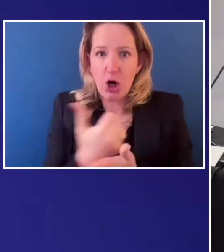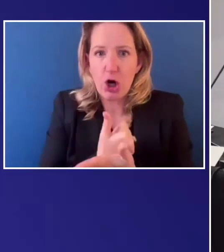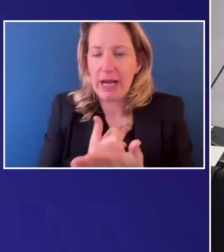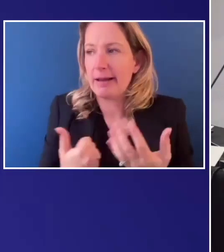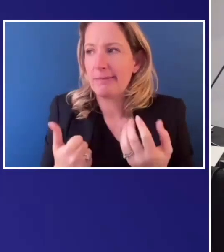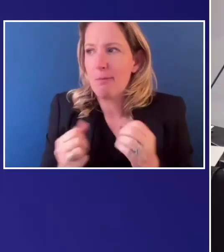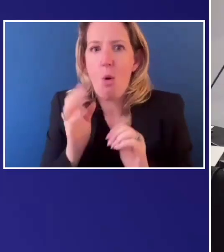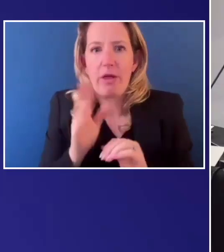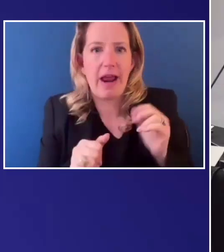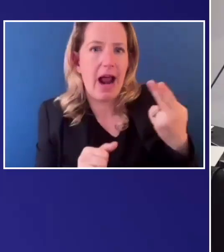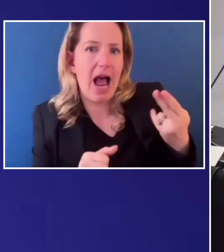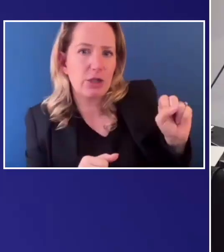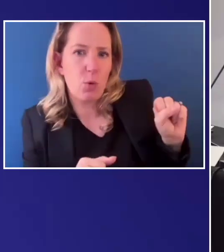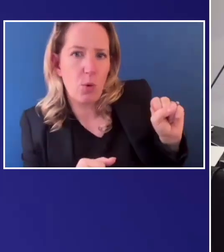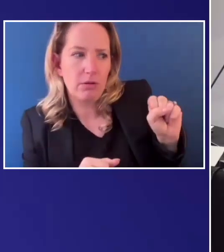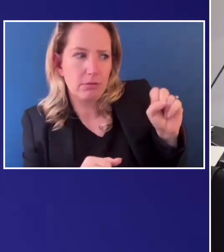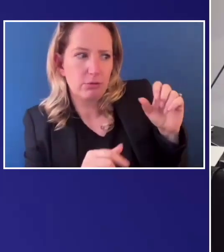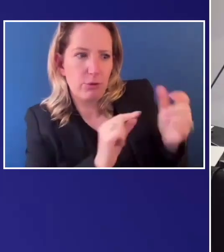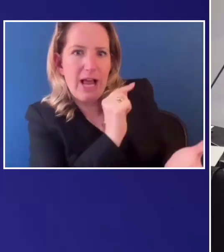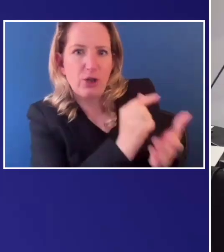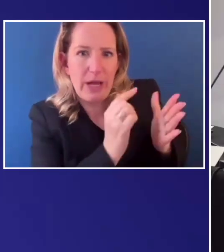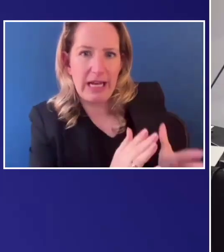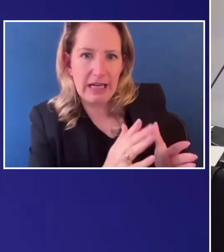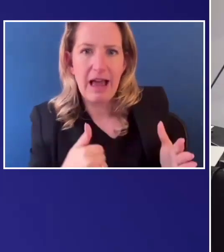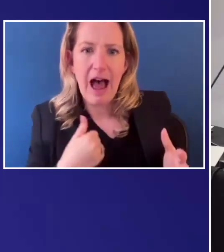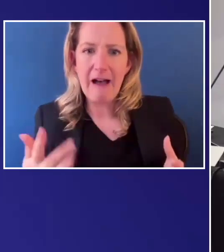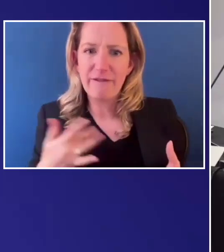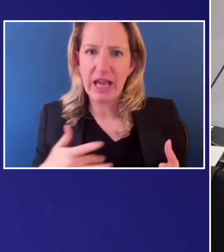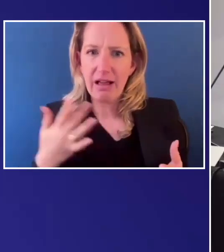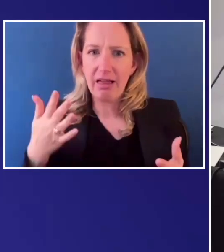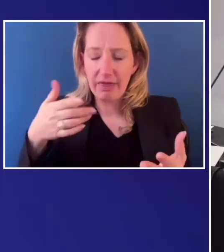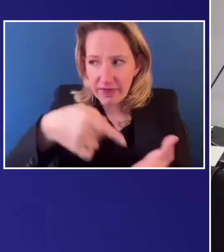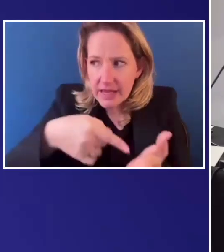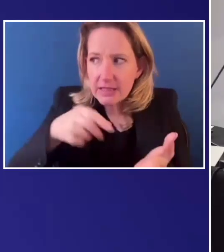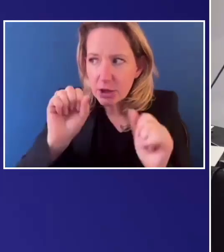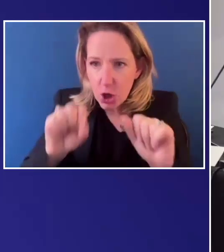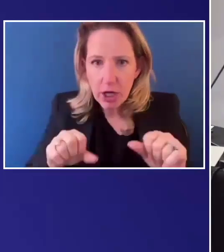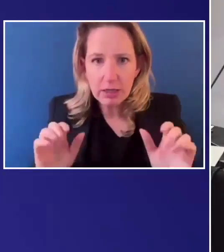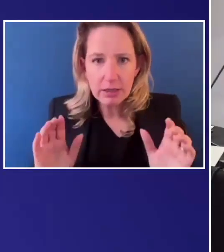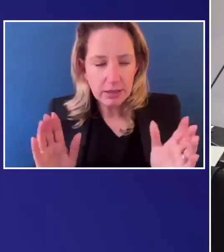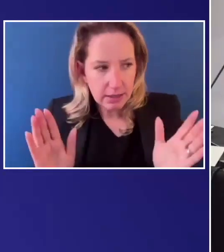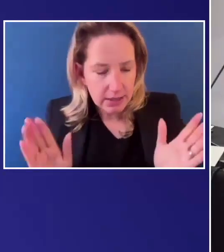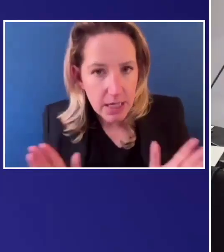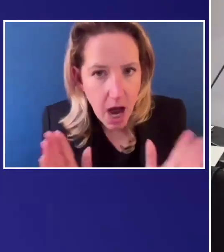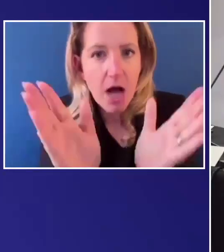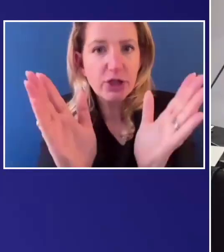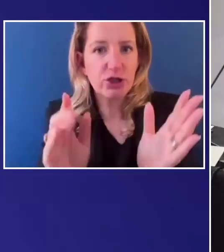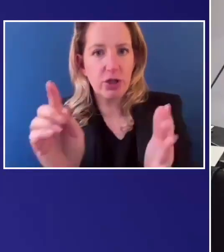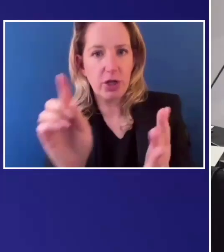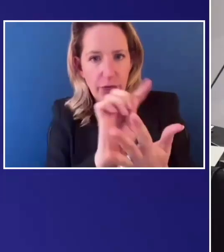education, I kind of feel like this needs this can be a nudge for those, those industries to, you know,